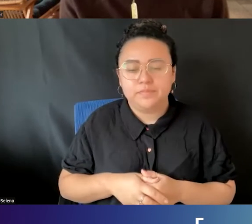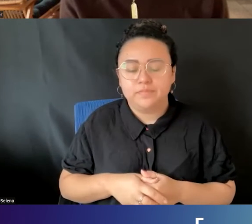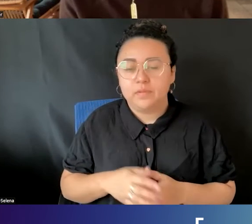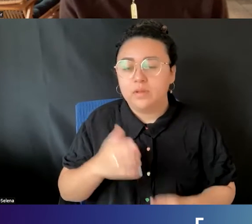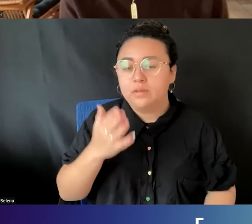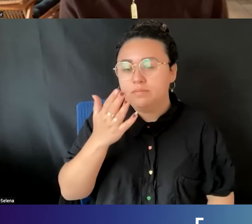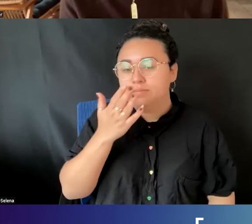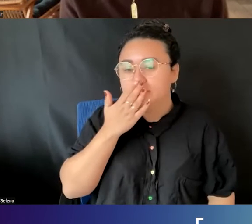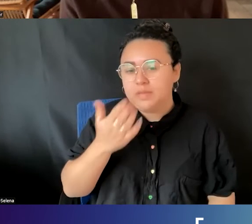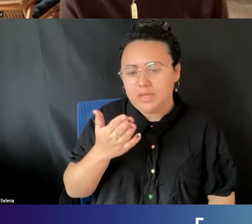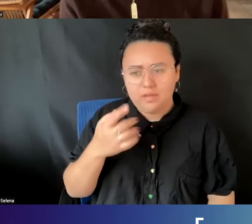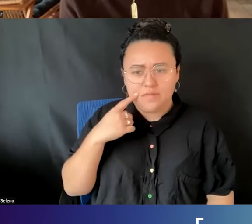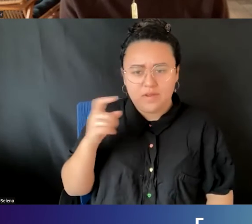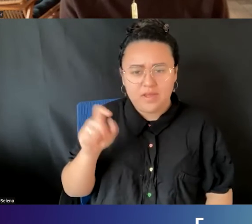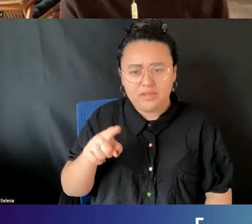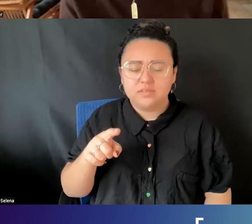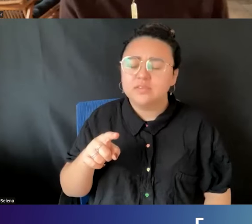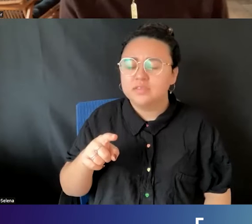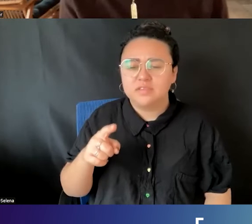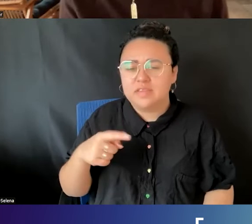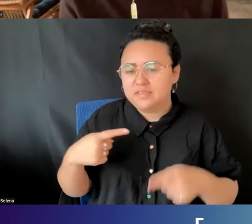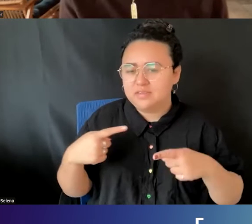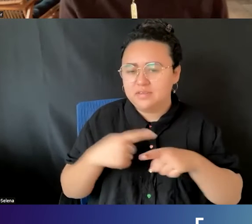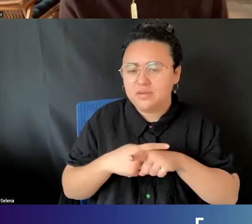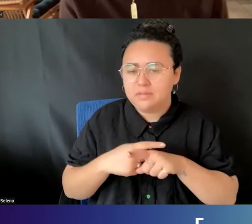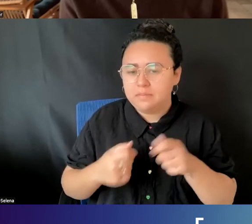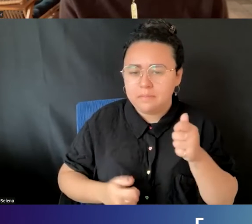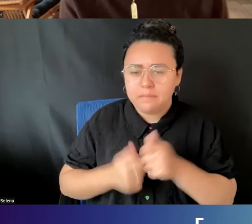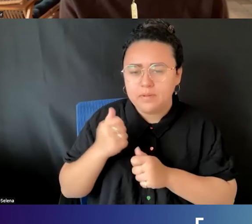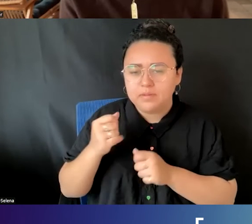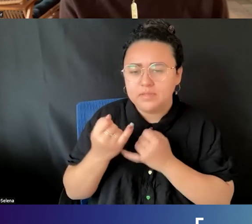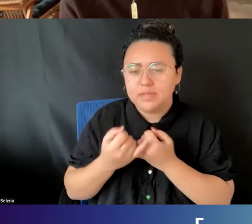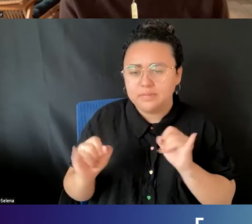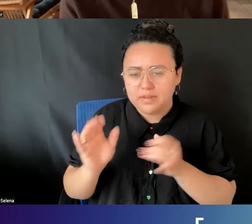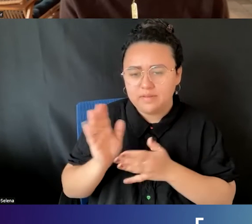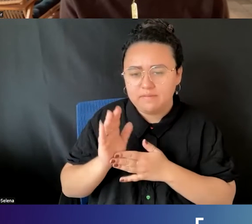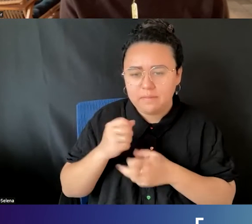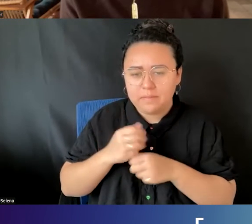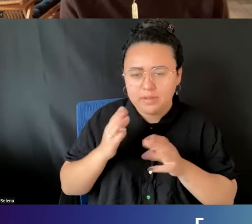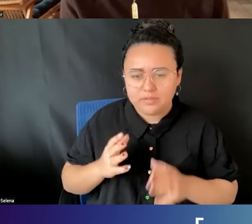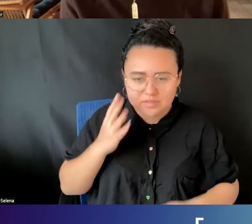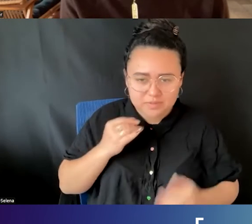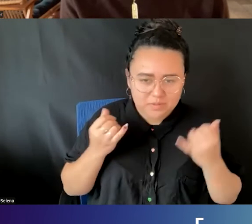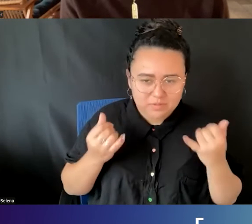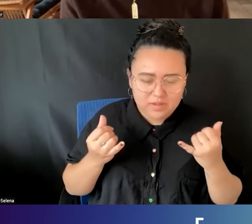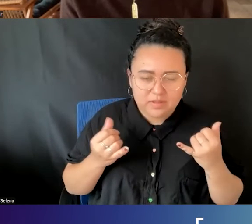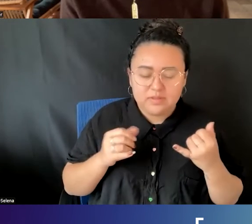or dilemma that most independent filmmakers are facing right now, which is, you know, this thing that I think, Steven, you talk really